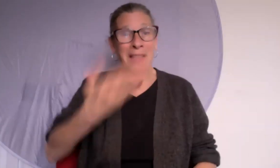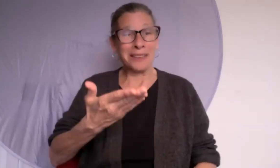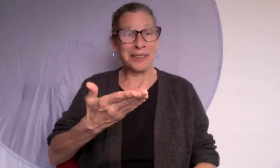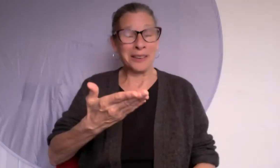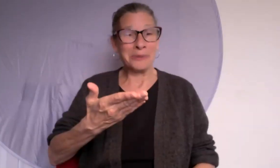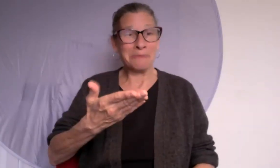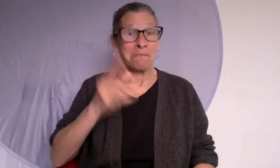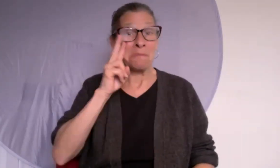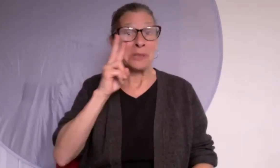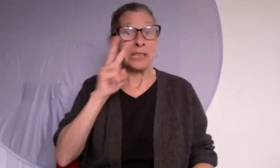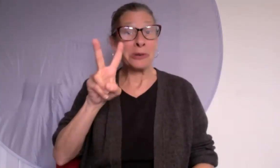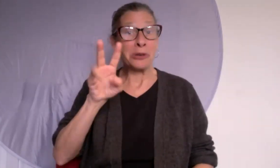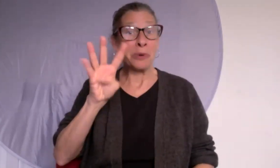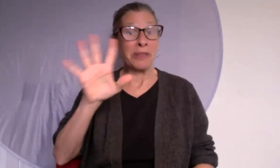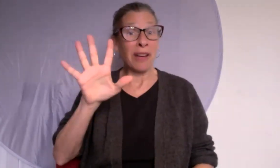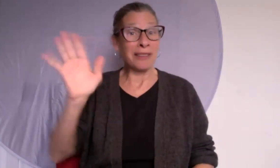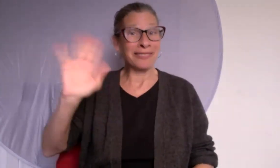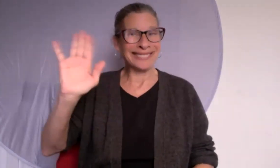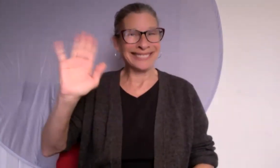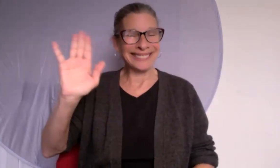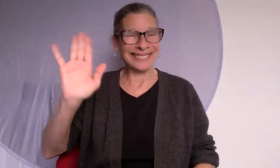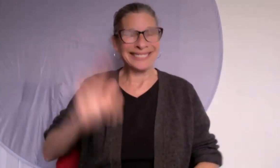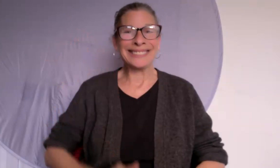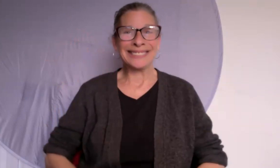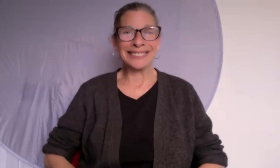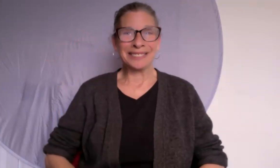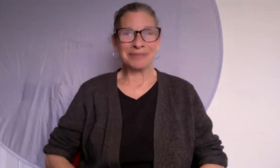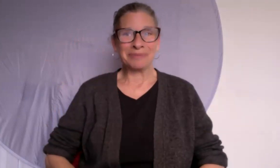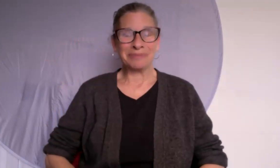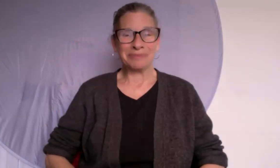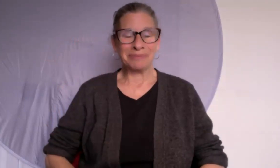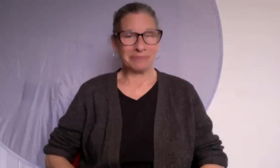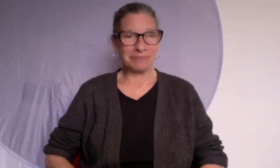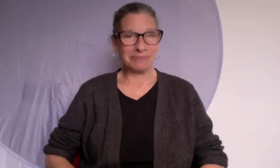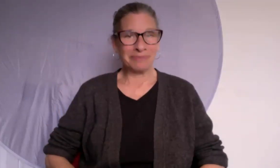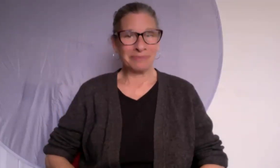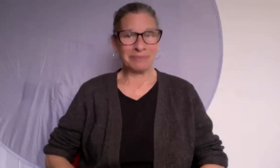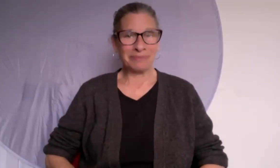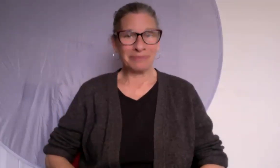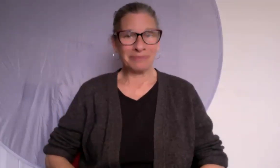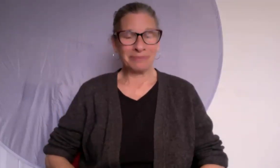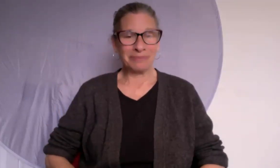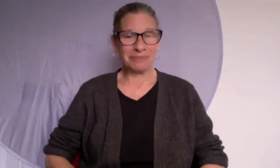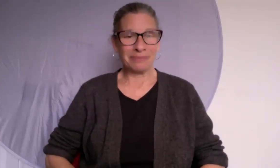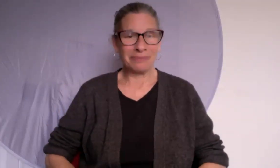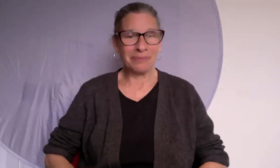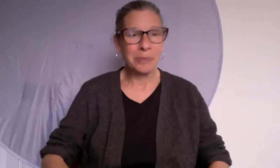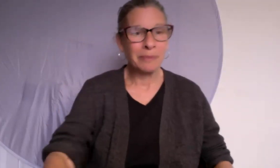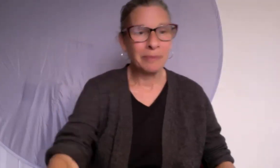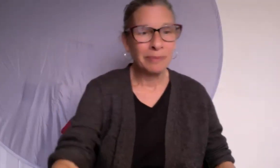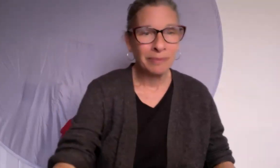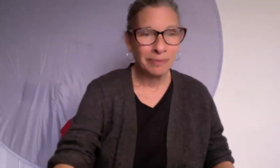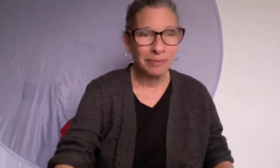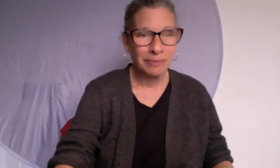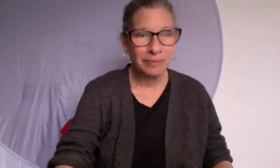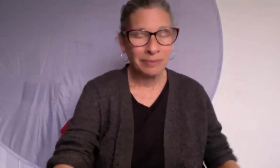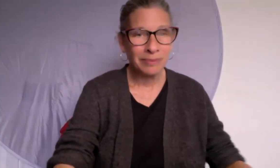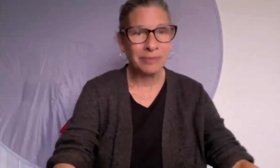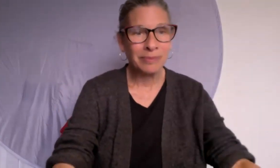and we'll see you at 2:45.